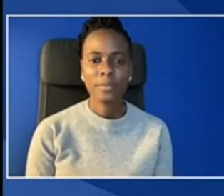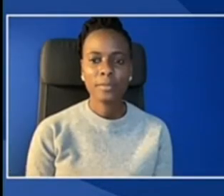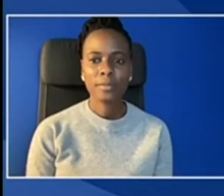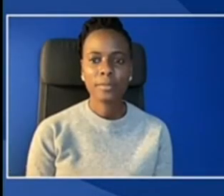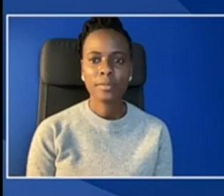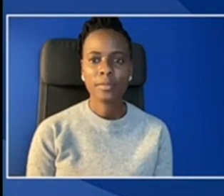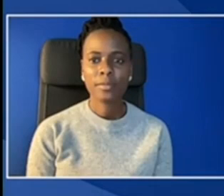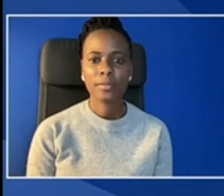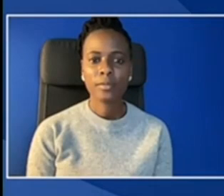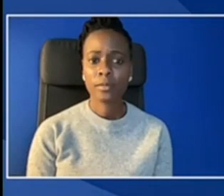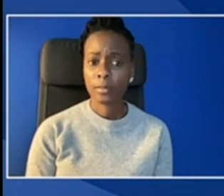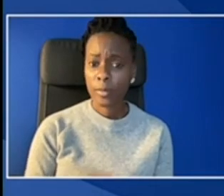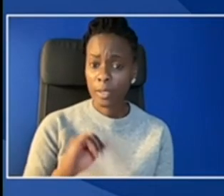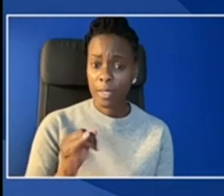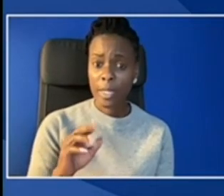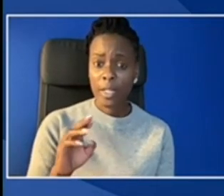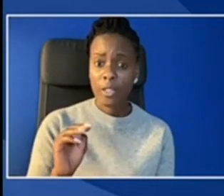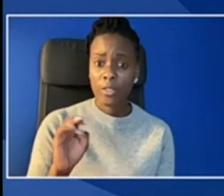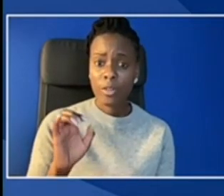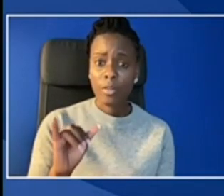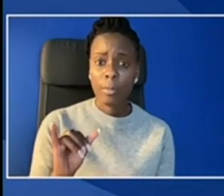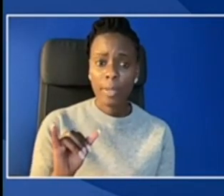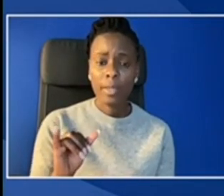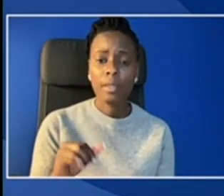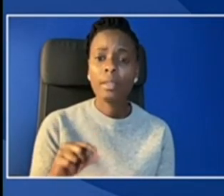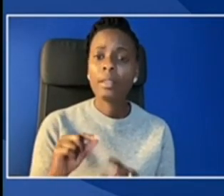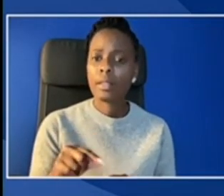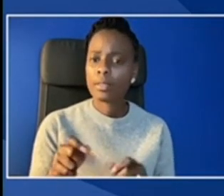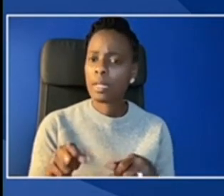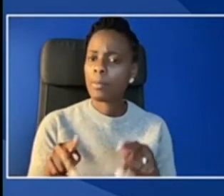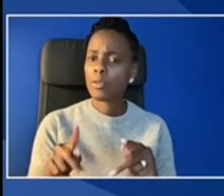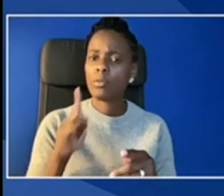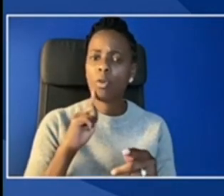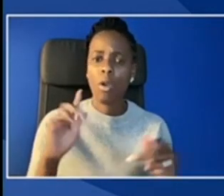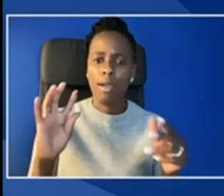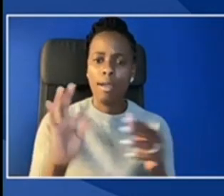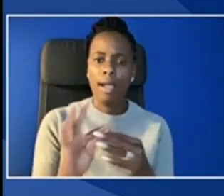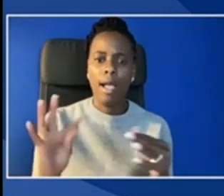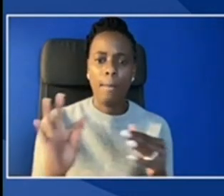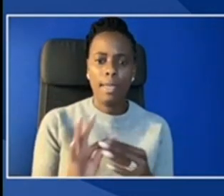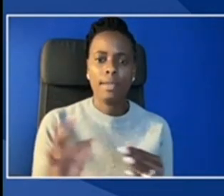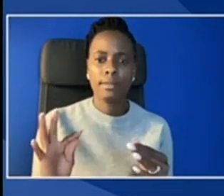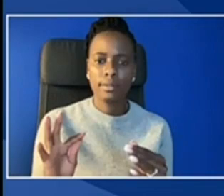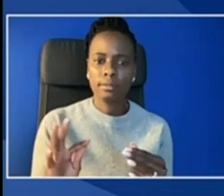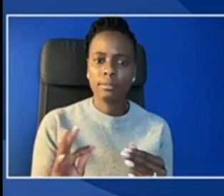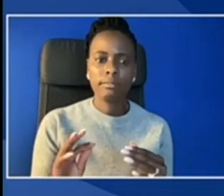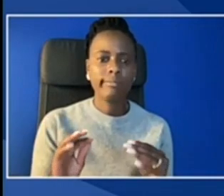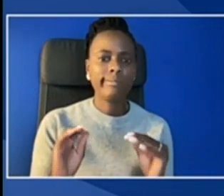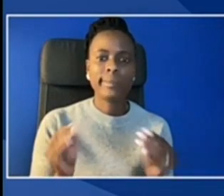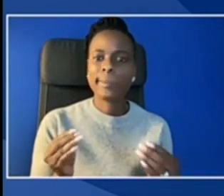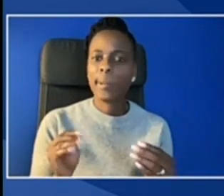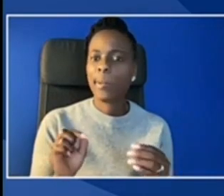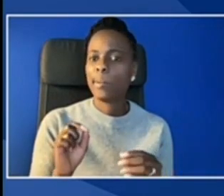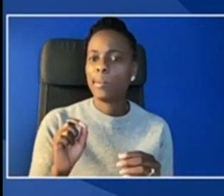Jeremy, this is an opportunity for comment. There's not a question and answer period.